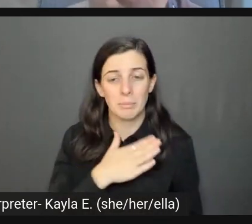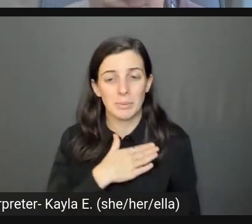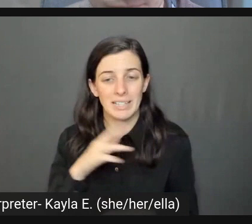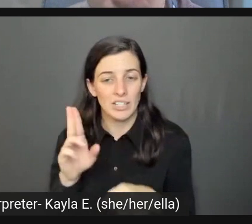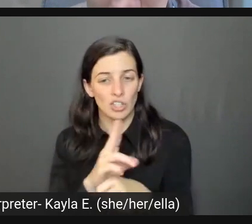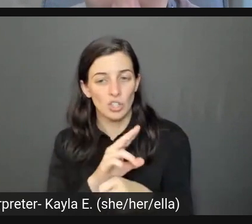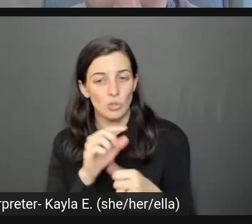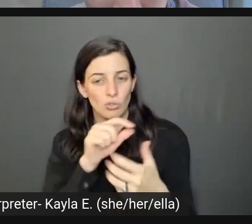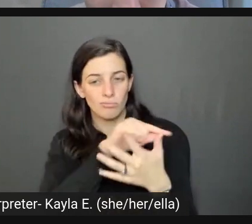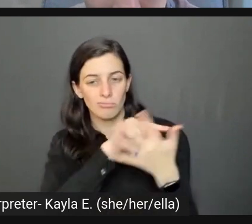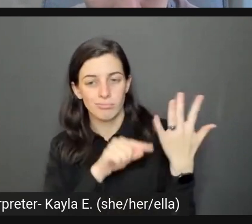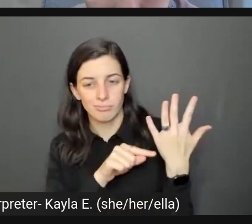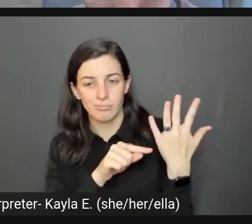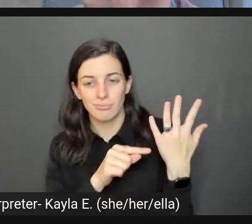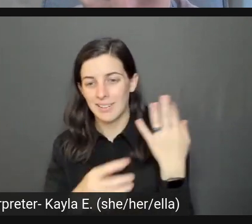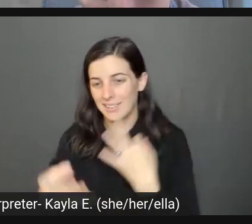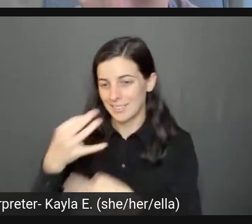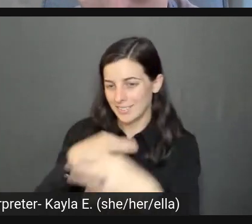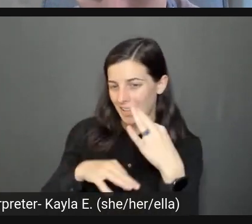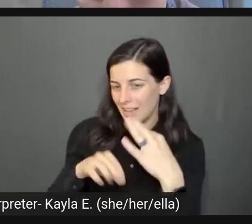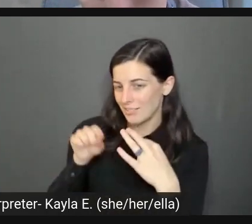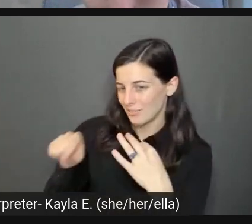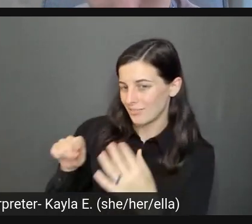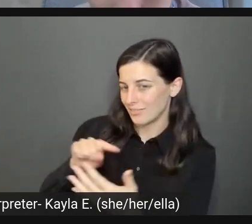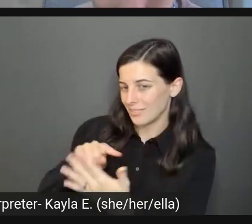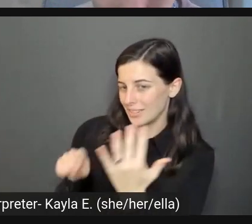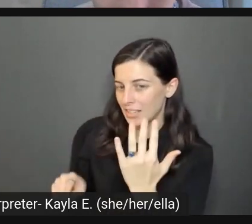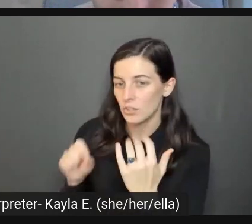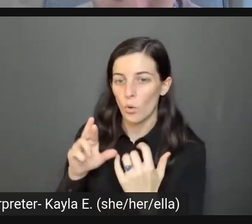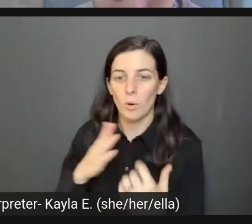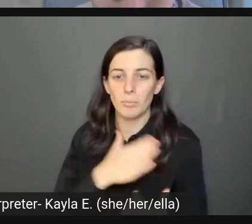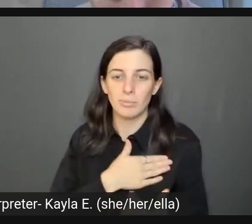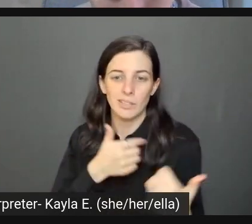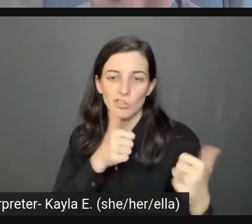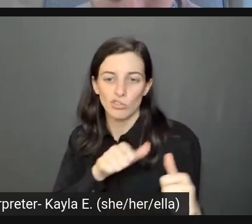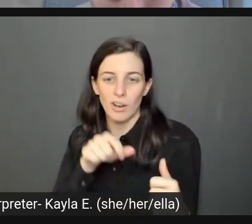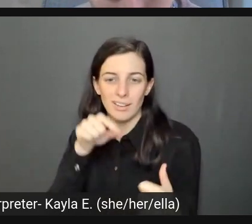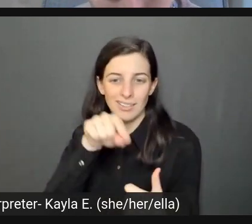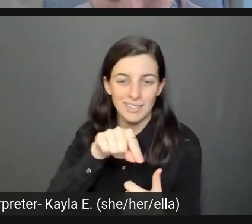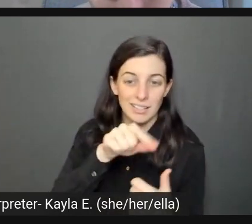Or, "Please try this solution or that source." That's my answer to that.